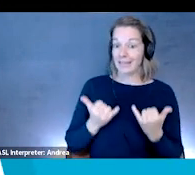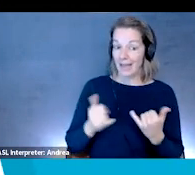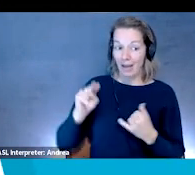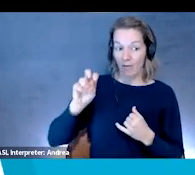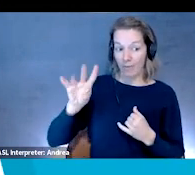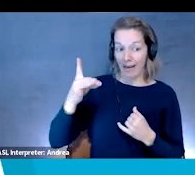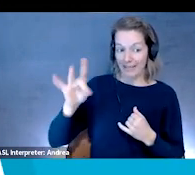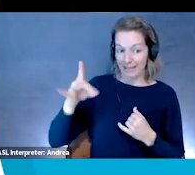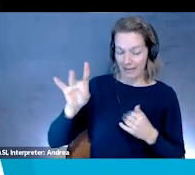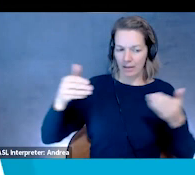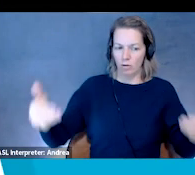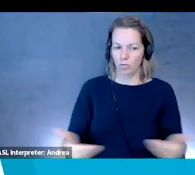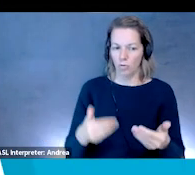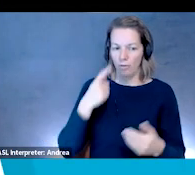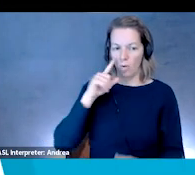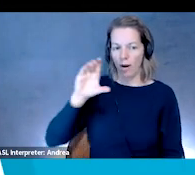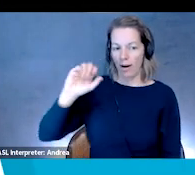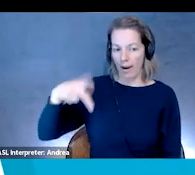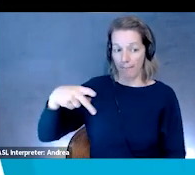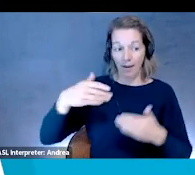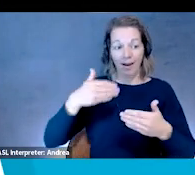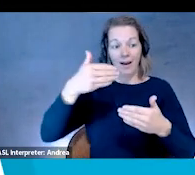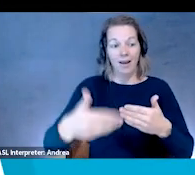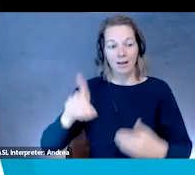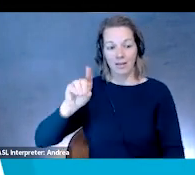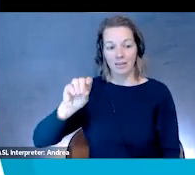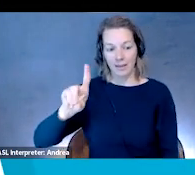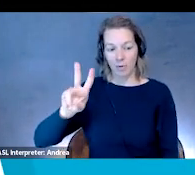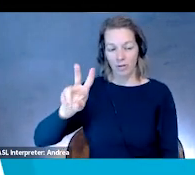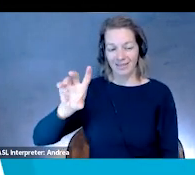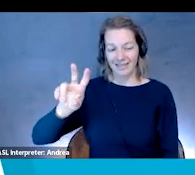CALENDAR UP ON OUR WEBSITE THAT OUTLINES THE NEXT FEW